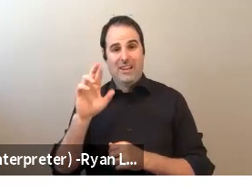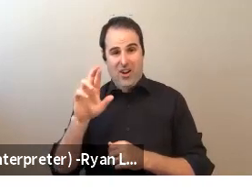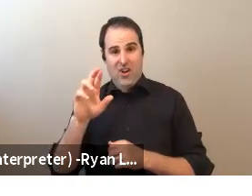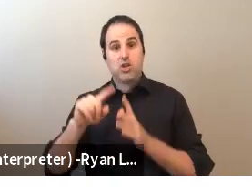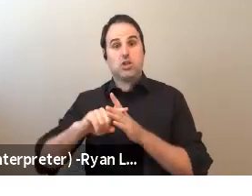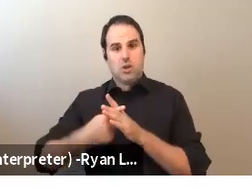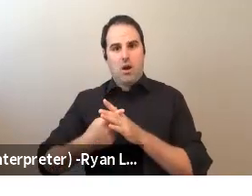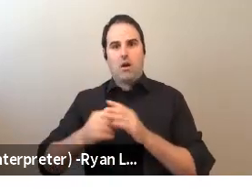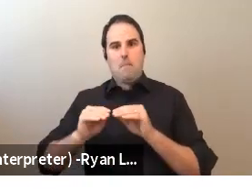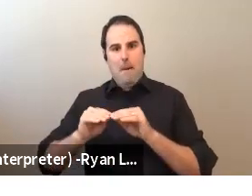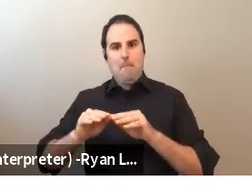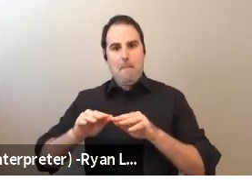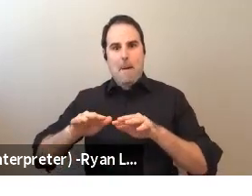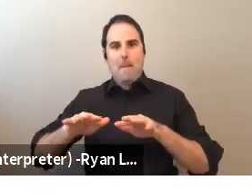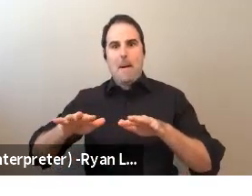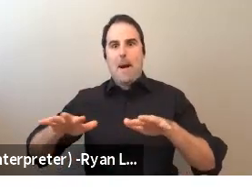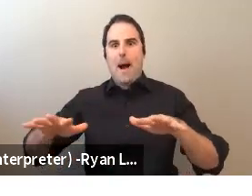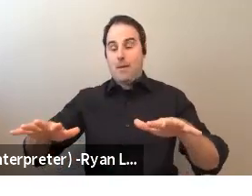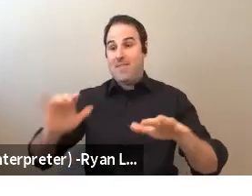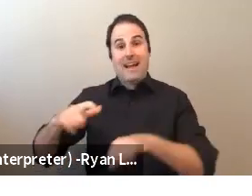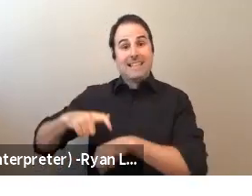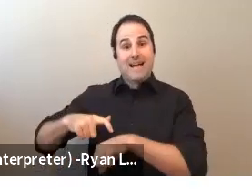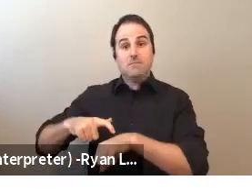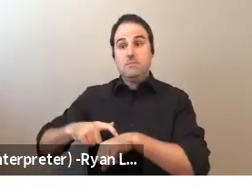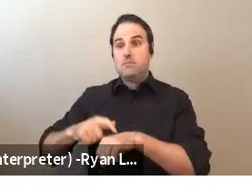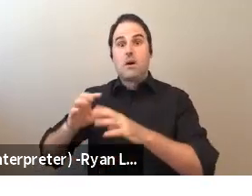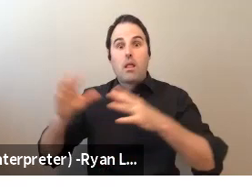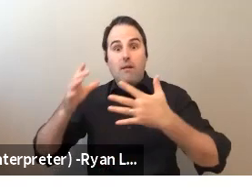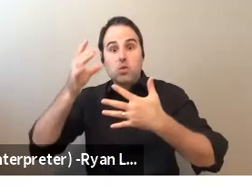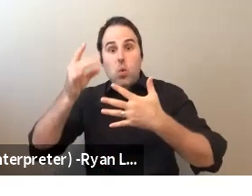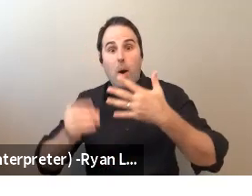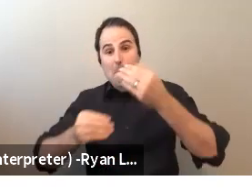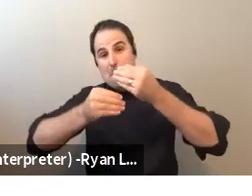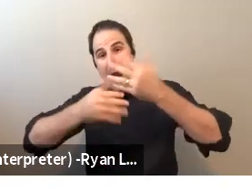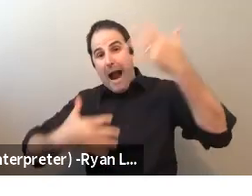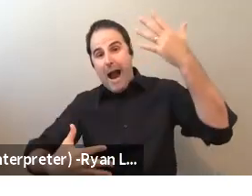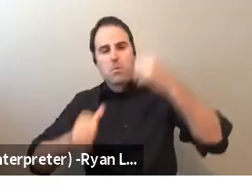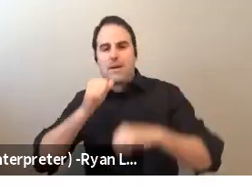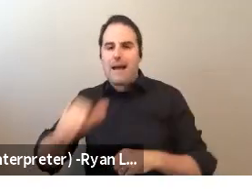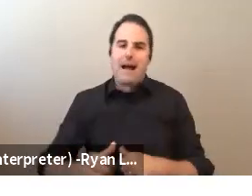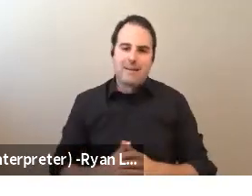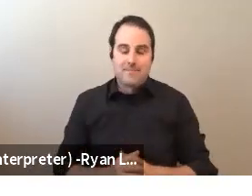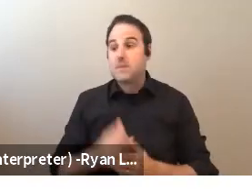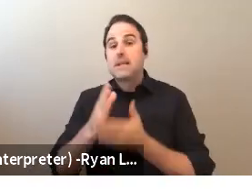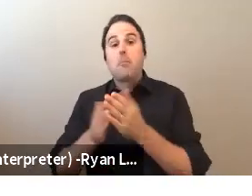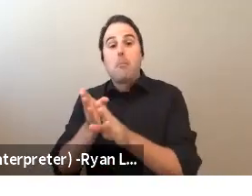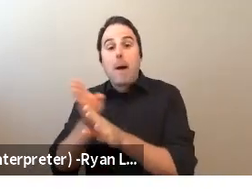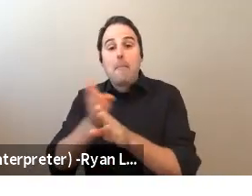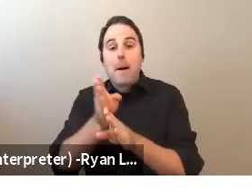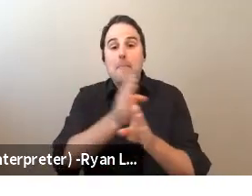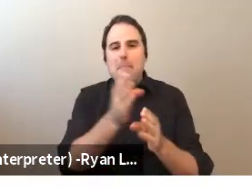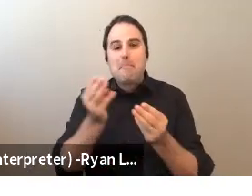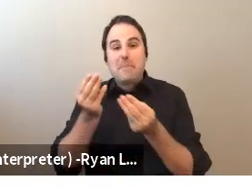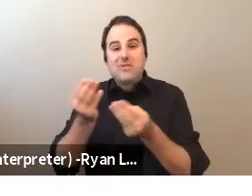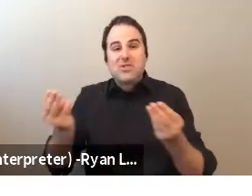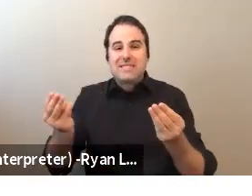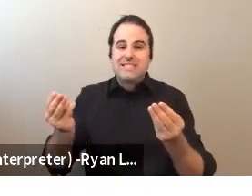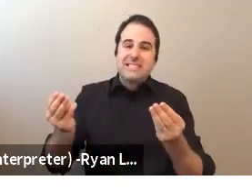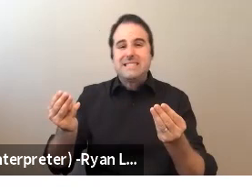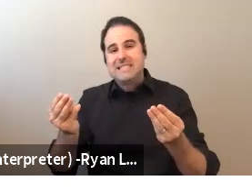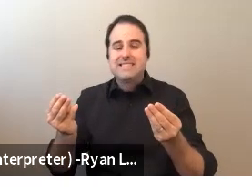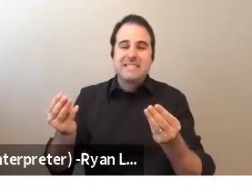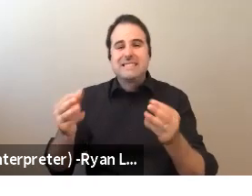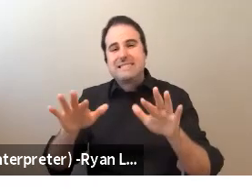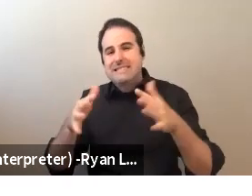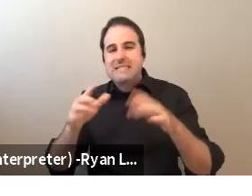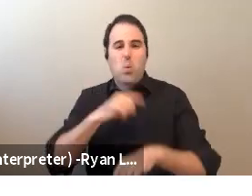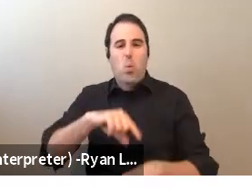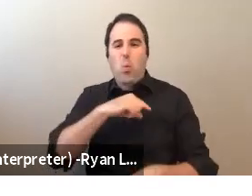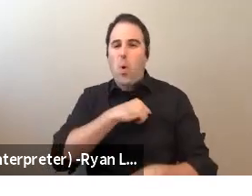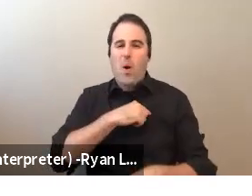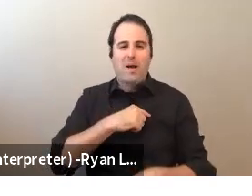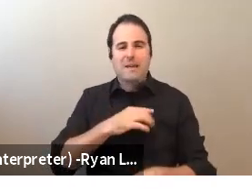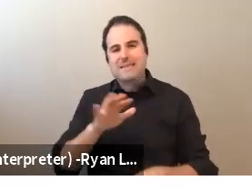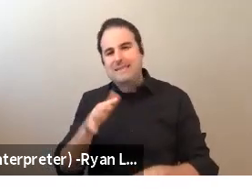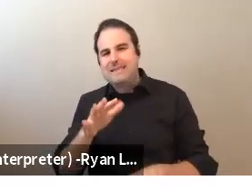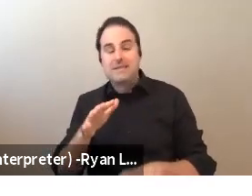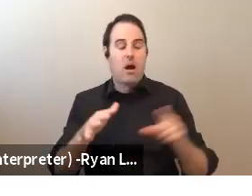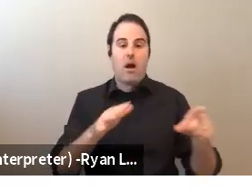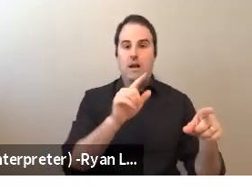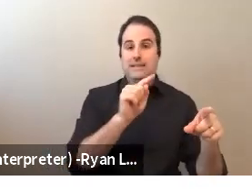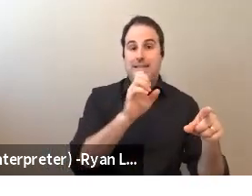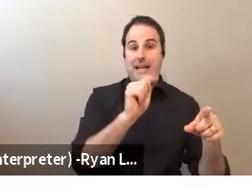Sally Potter: You know a whole lot of choice and some of the materials, especially for some of the particular disciplines. The materials were not really as good quality as commercial textbooks now.